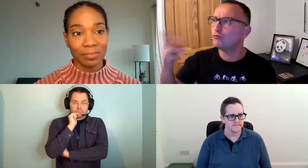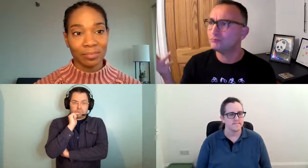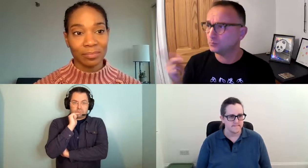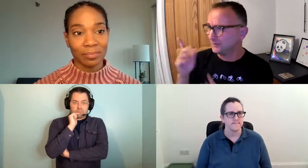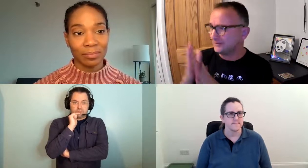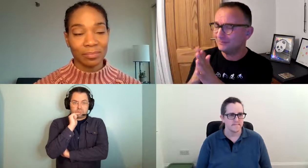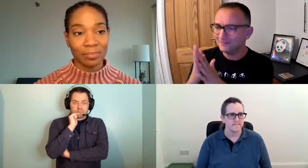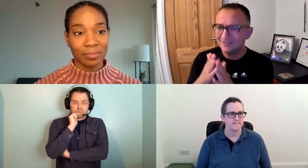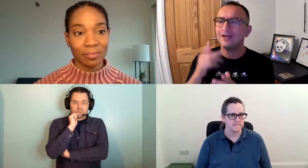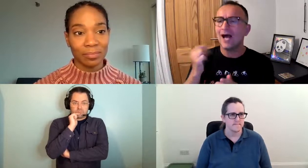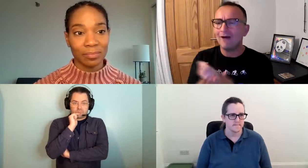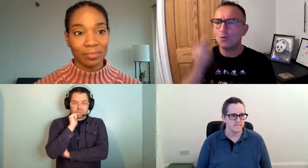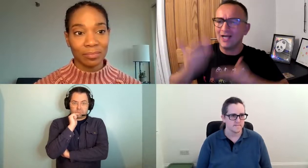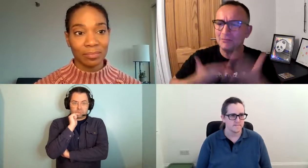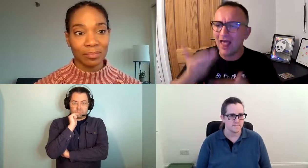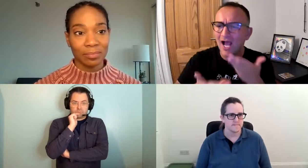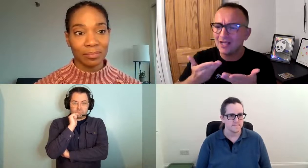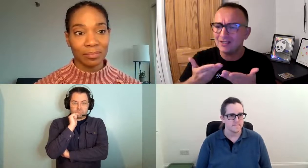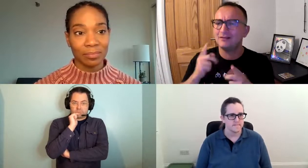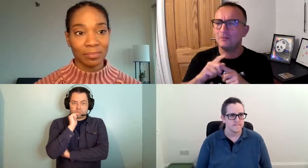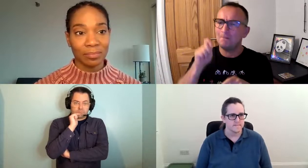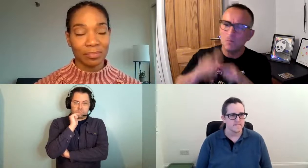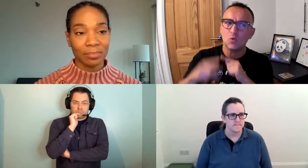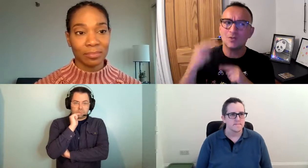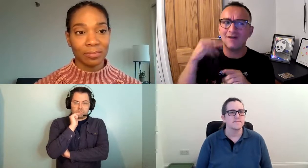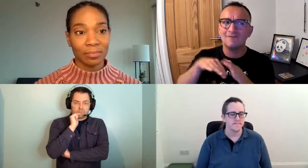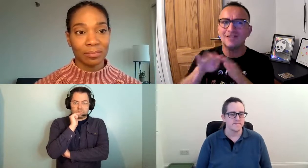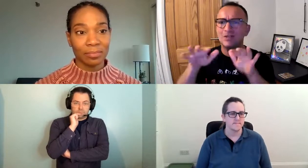not necessarily know what that sign meant if you saw it